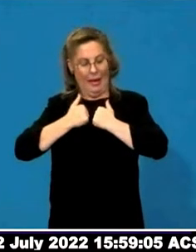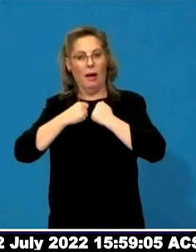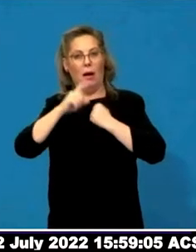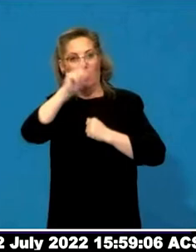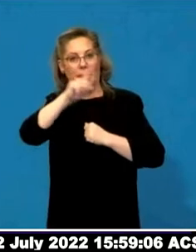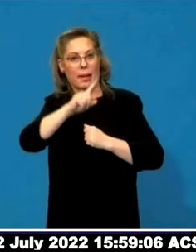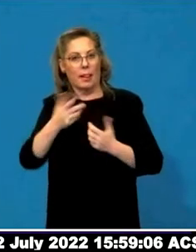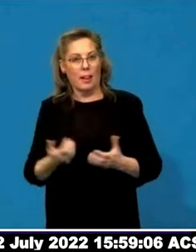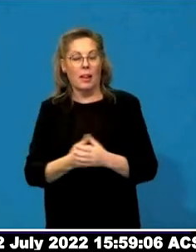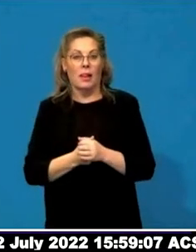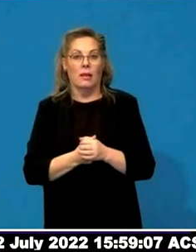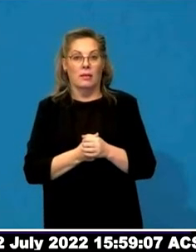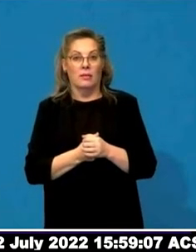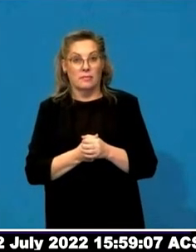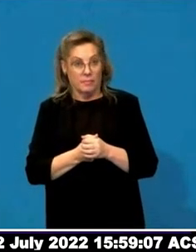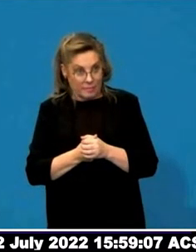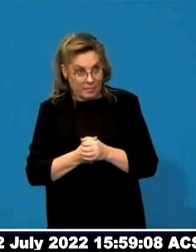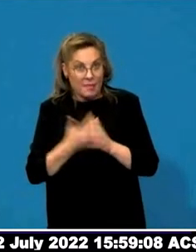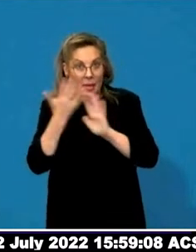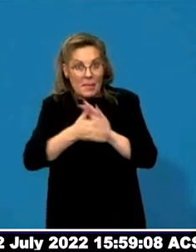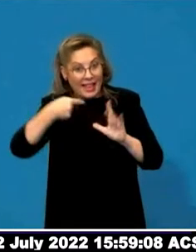And this year you celebrate the 30th anniversary?